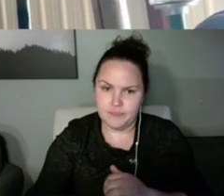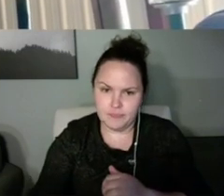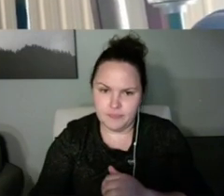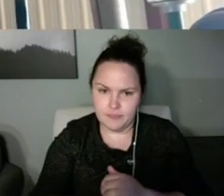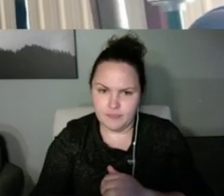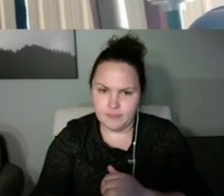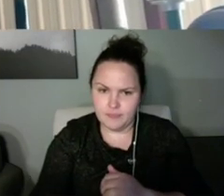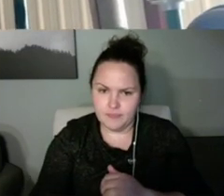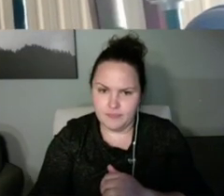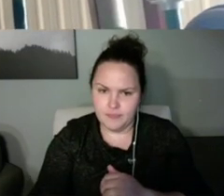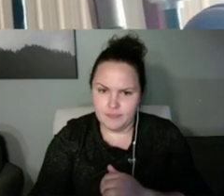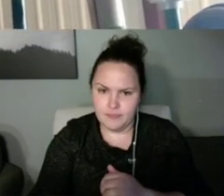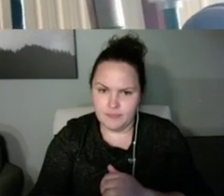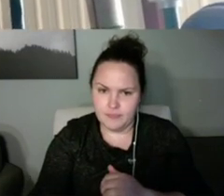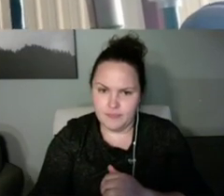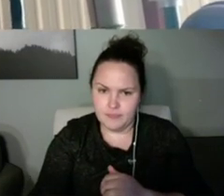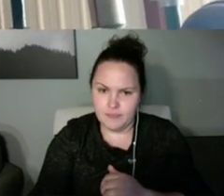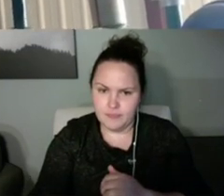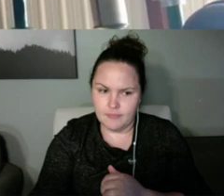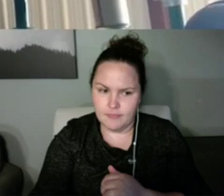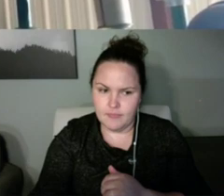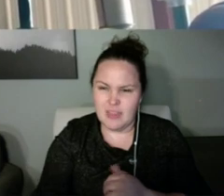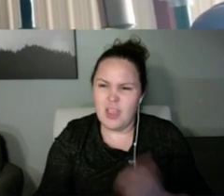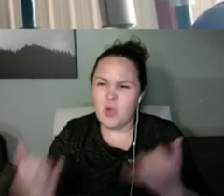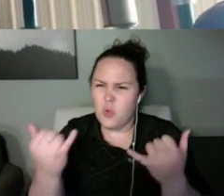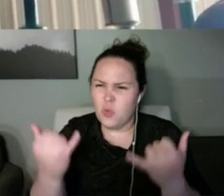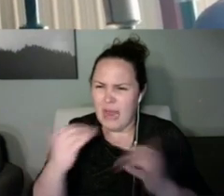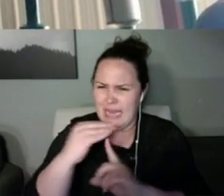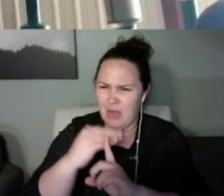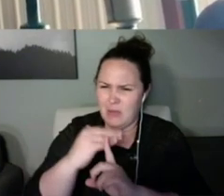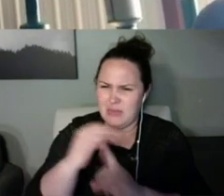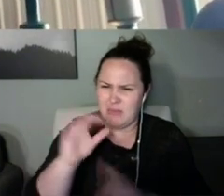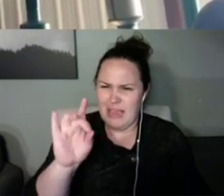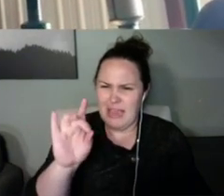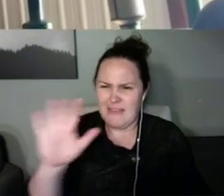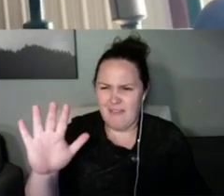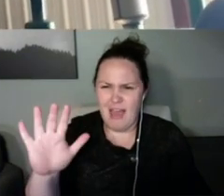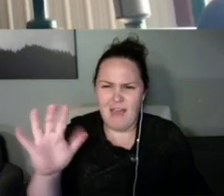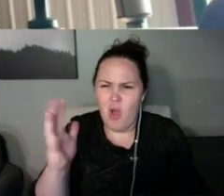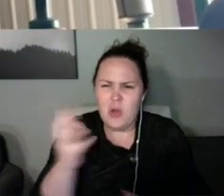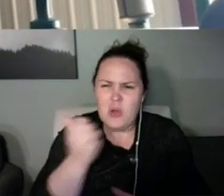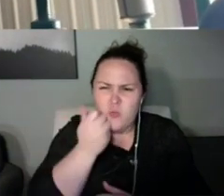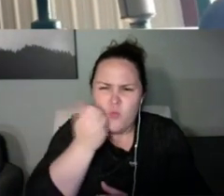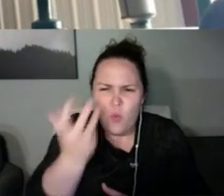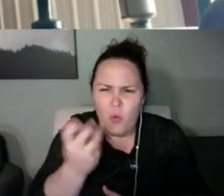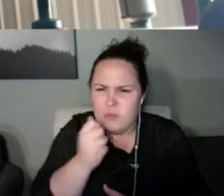It's only about, it's probably 85 degrees out so you don't have to hold it for very long.